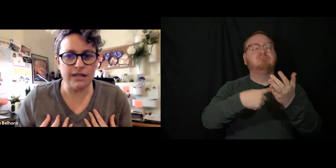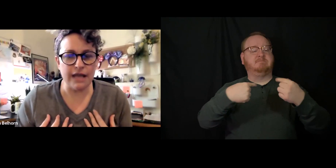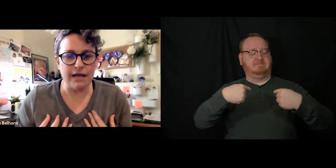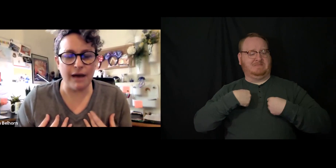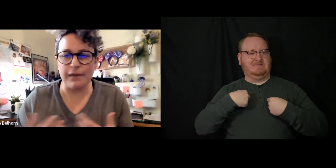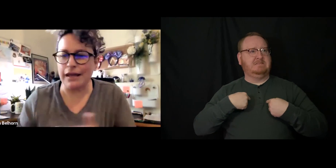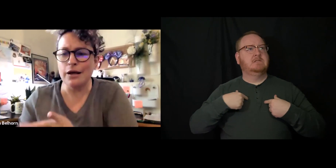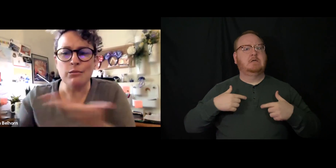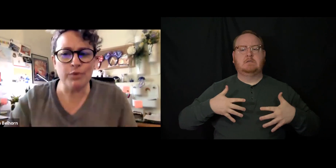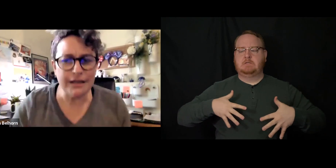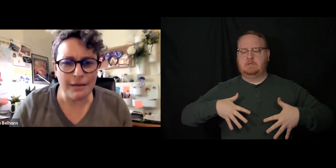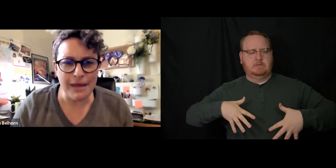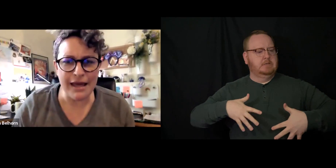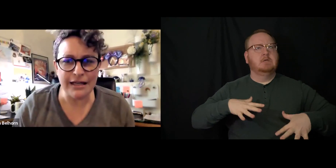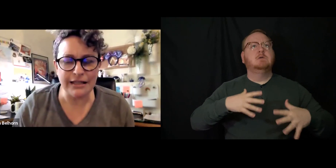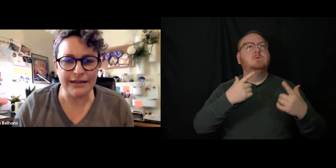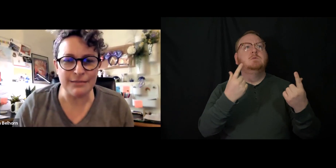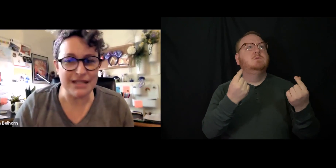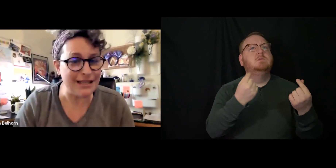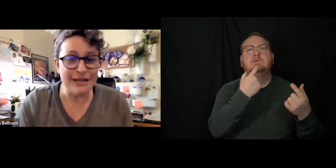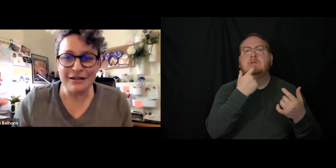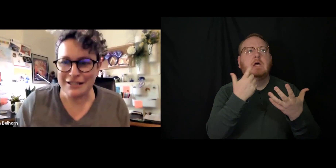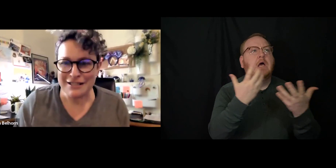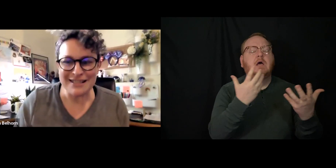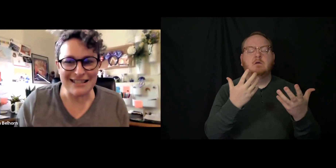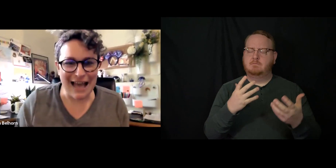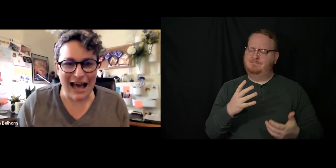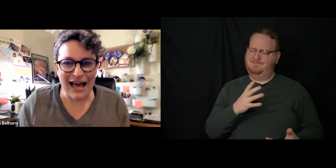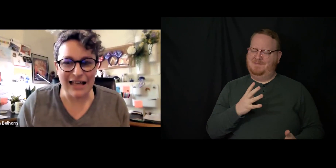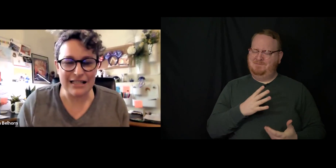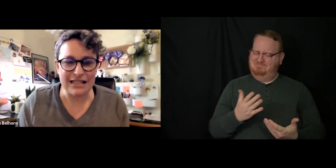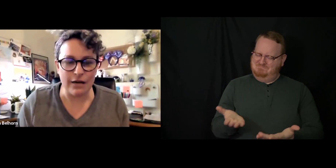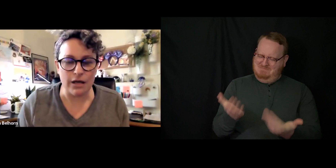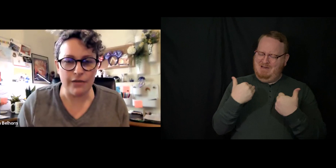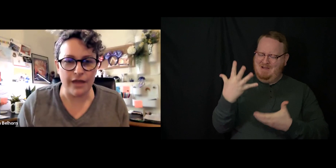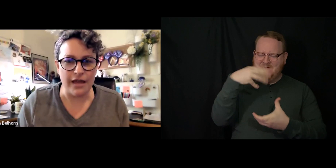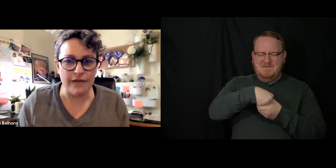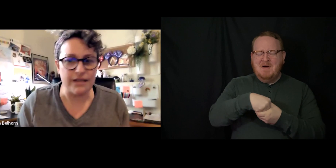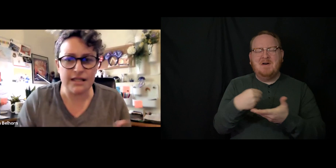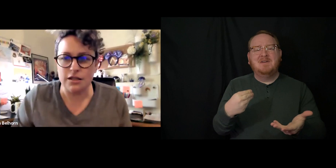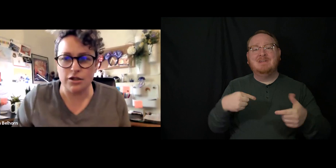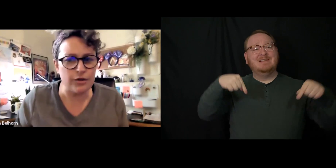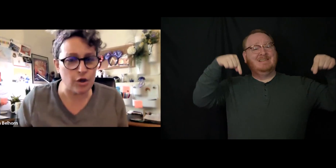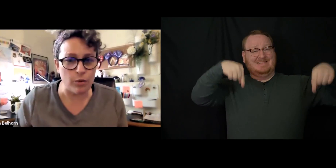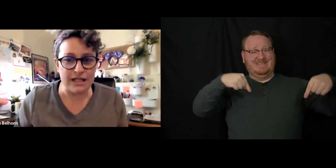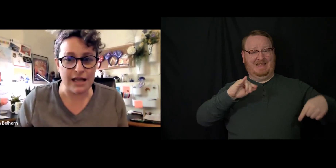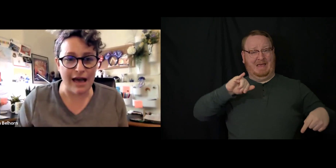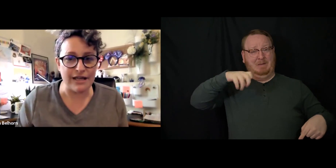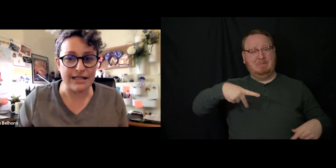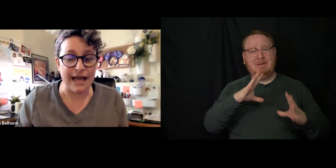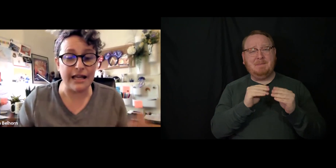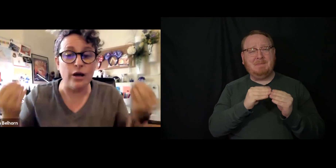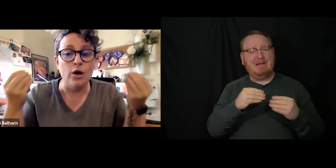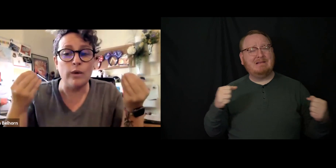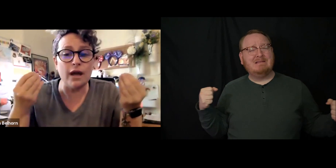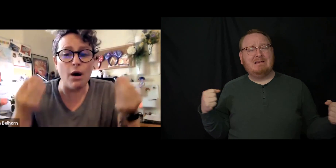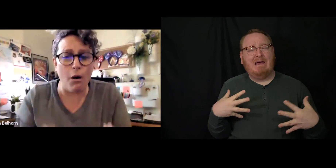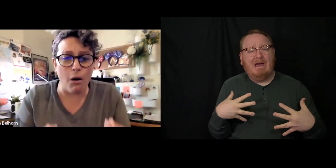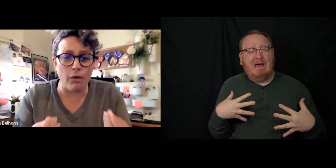saying about me?" Bring them in and let them see. This is not a scary thing. This is. There's no reason to have anxiety we all